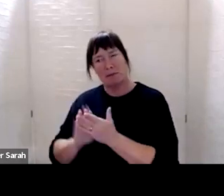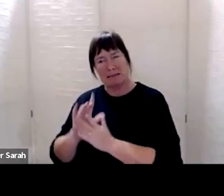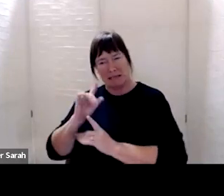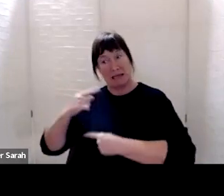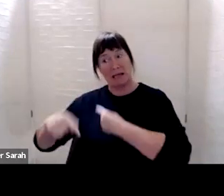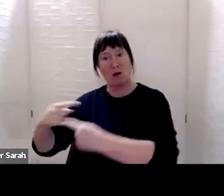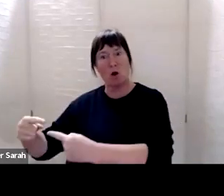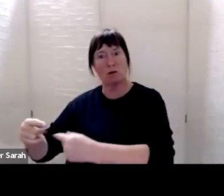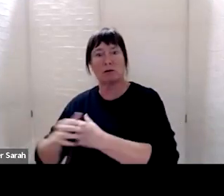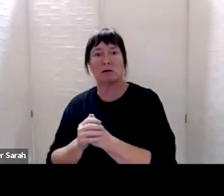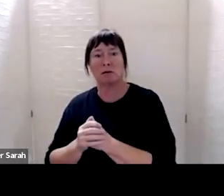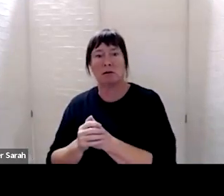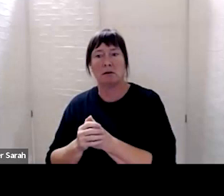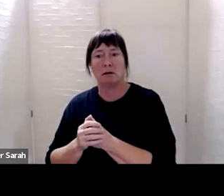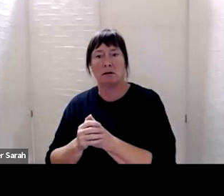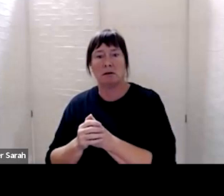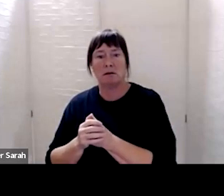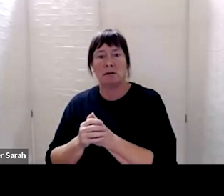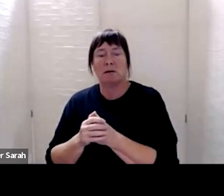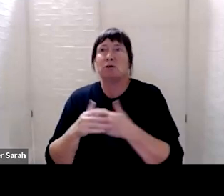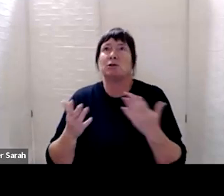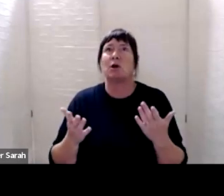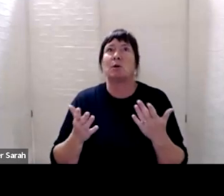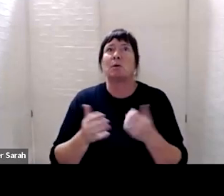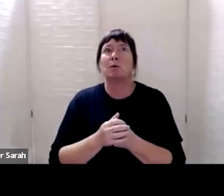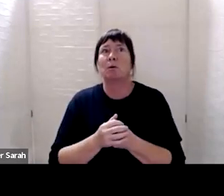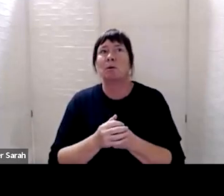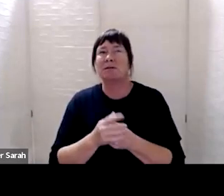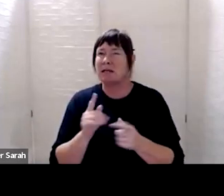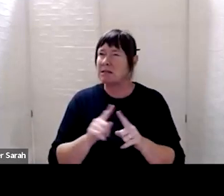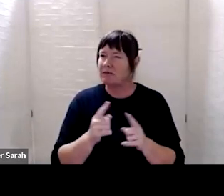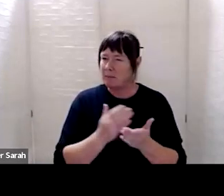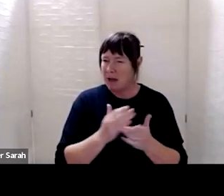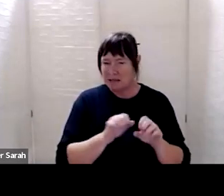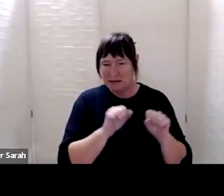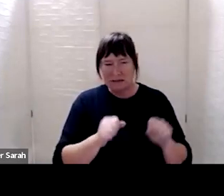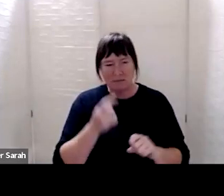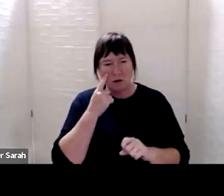So is it a matter of different parts of the system looking at therapies in different ways?